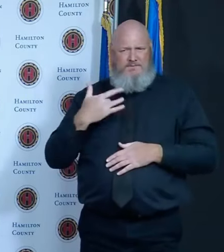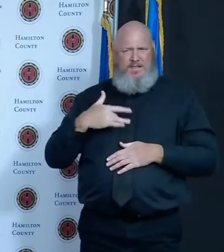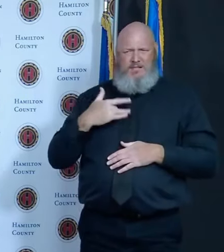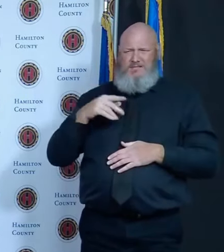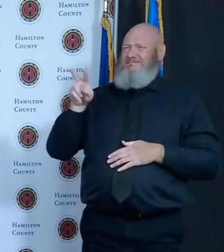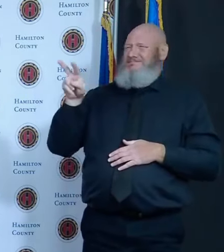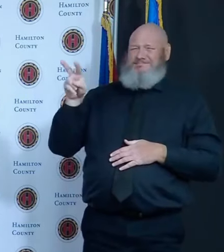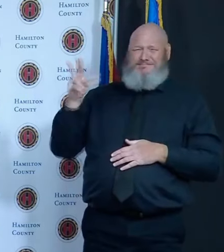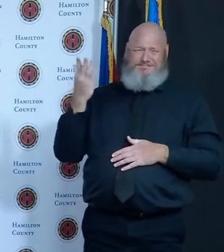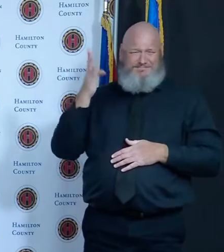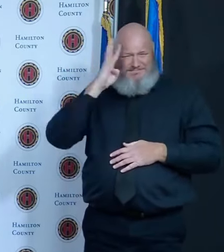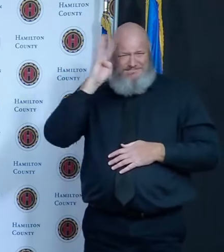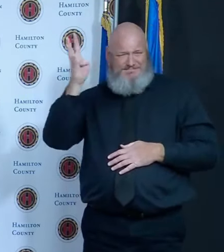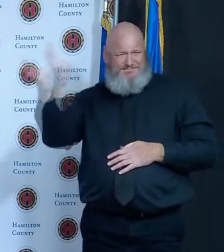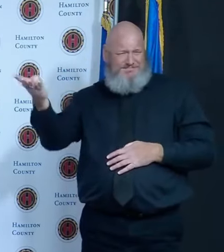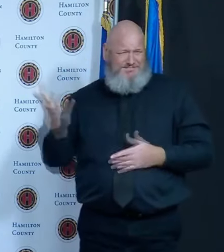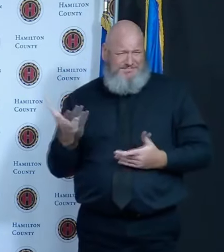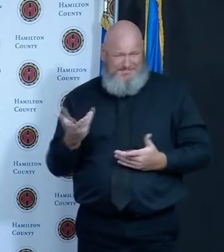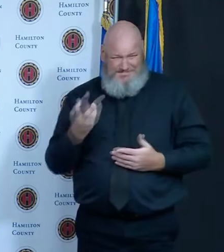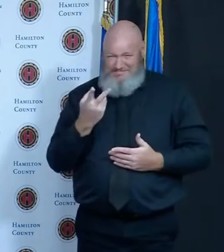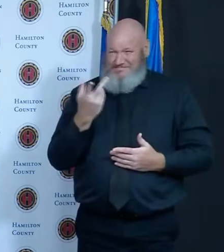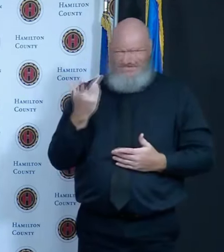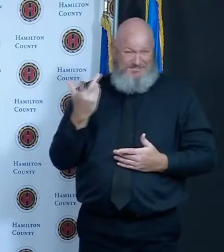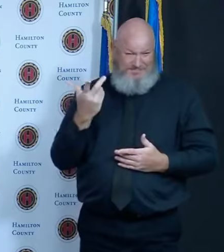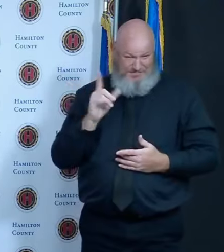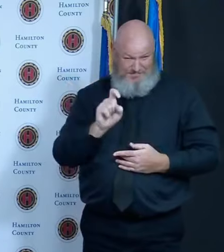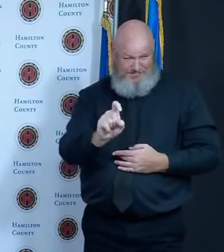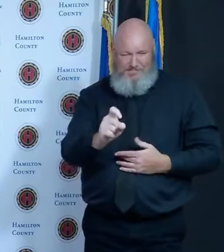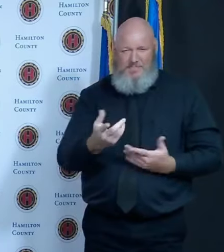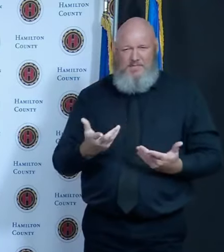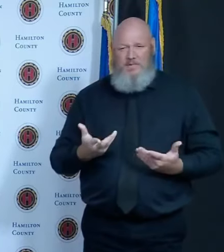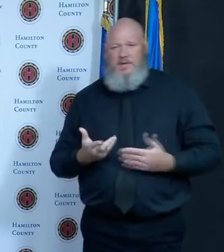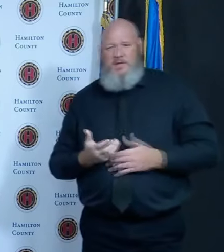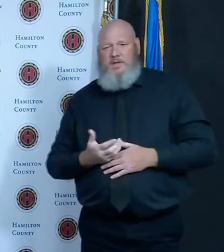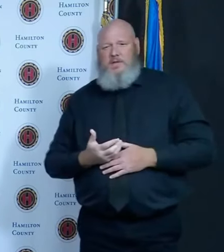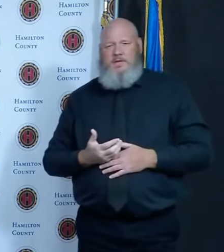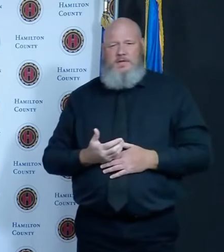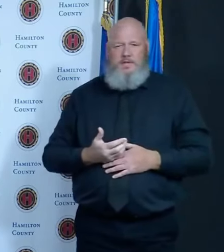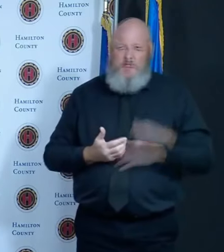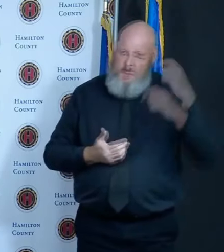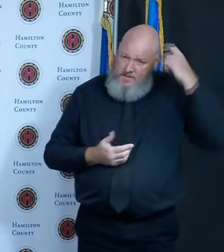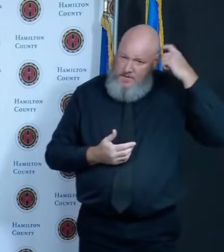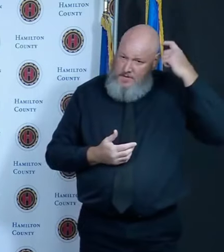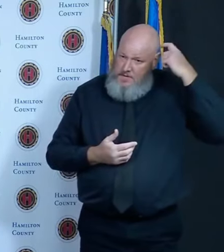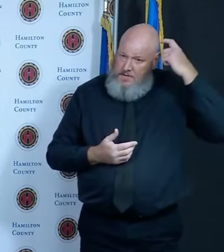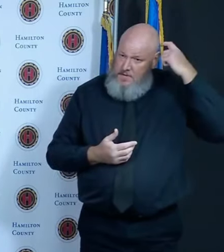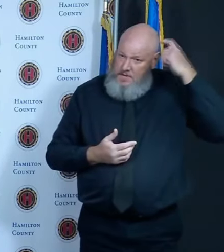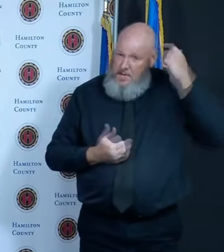officials more so what I'm hearing from businesses is look for whatever the